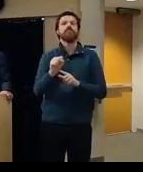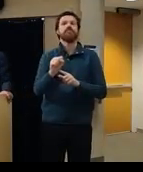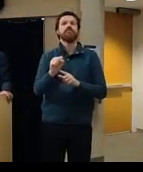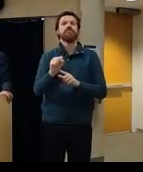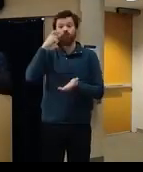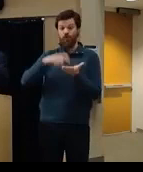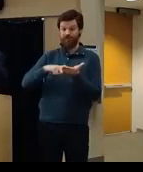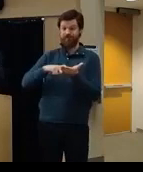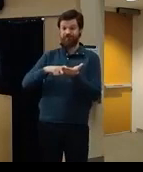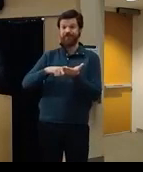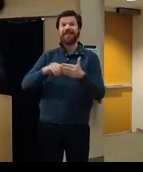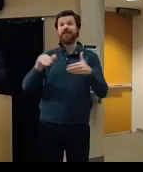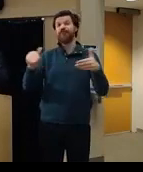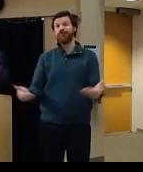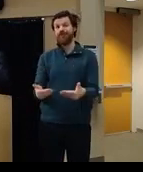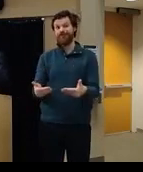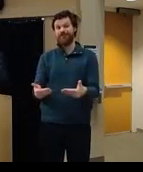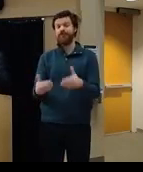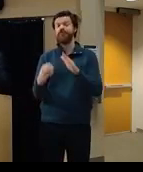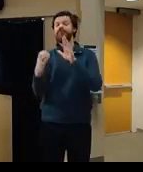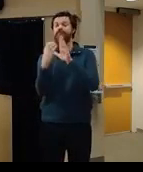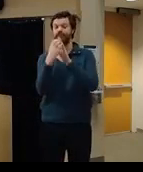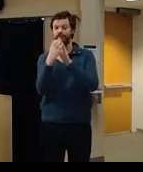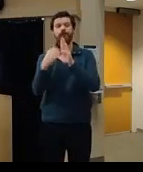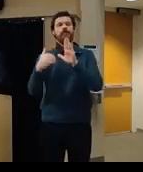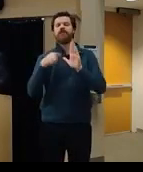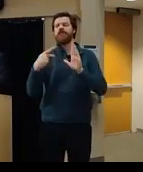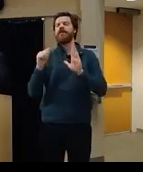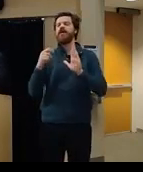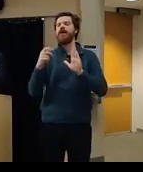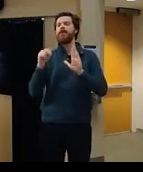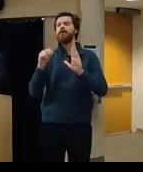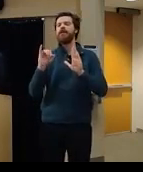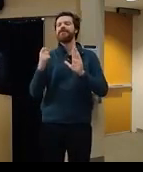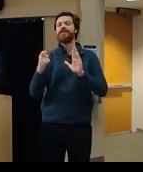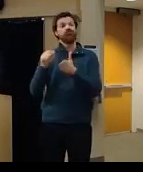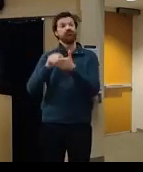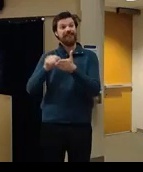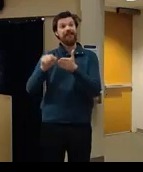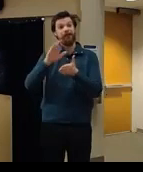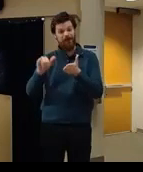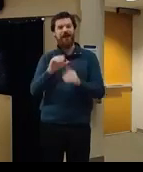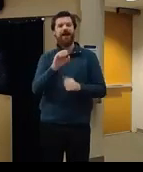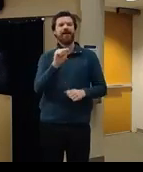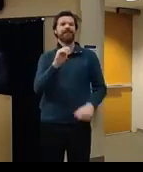notice that in the introduction uh there's an appendix that was written by Samuel cartright